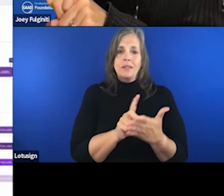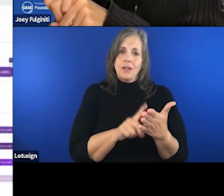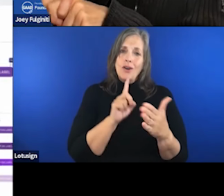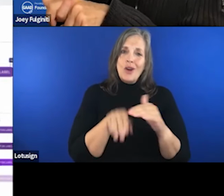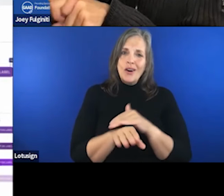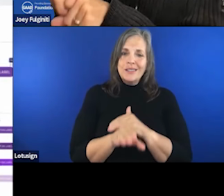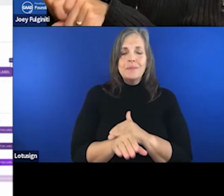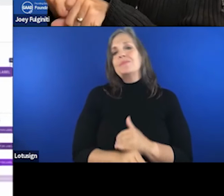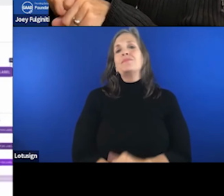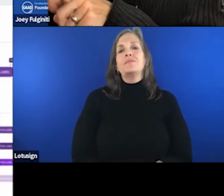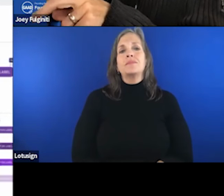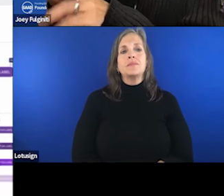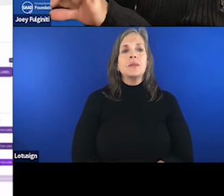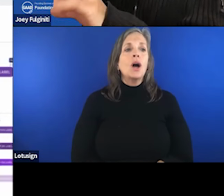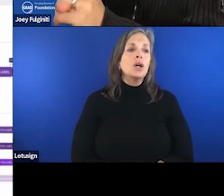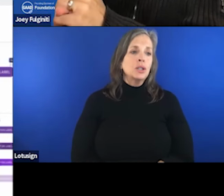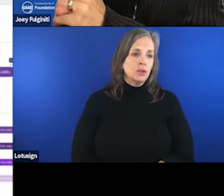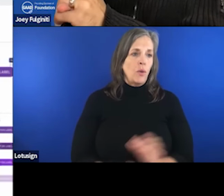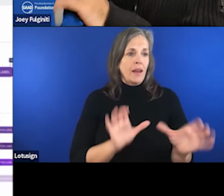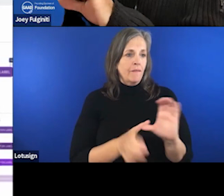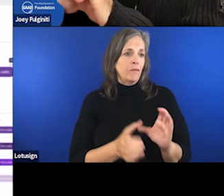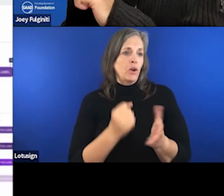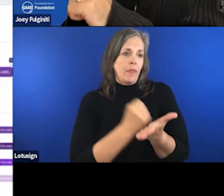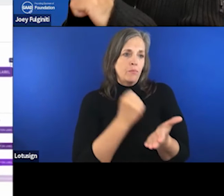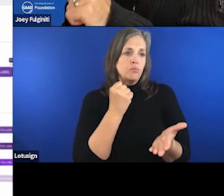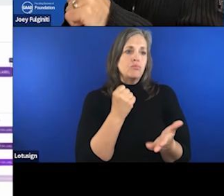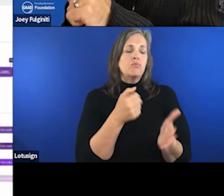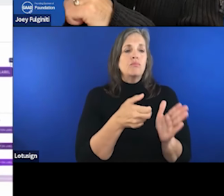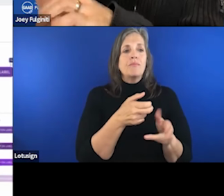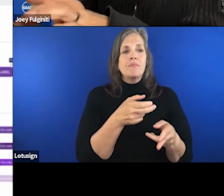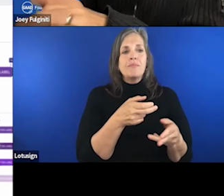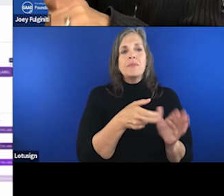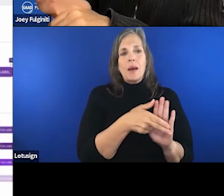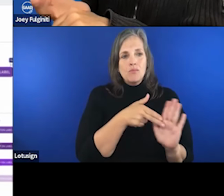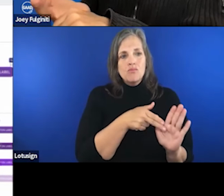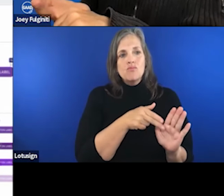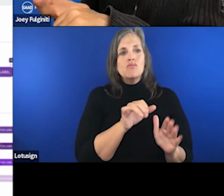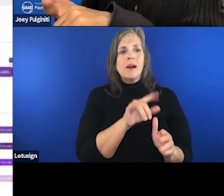brand style guide to digital they have to go over color crap color contrast font sizes and weights